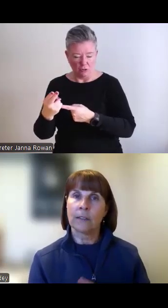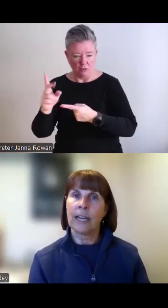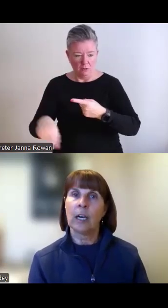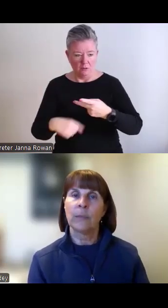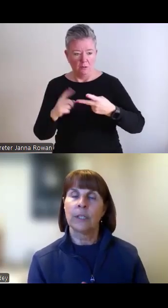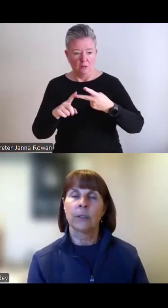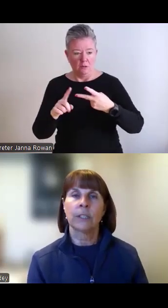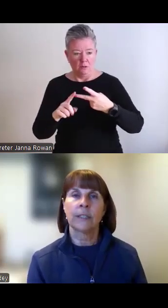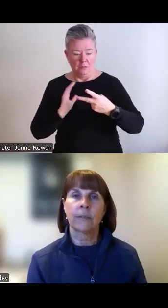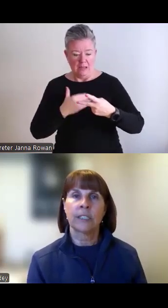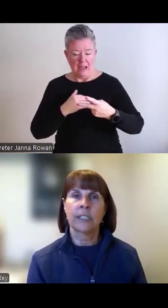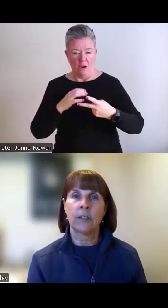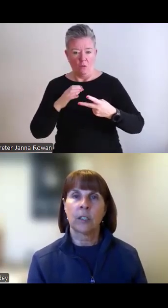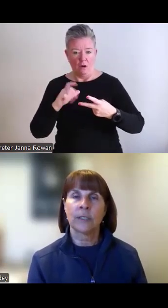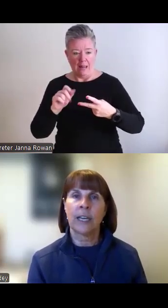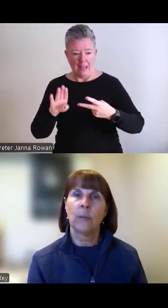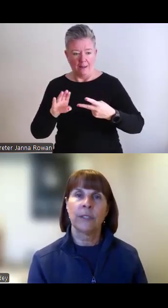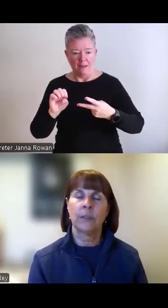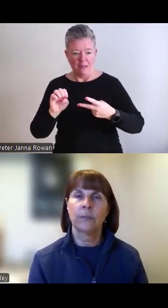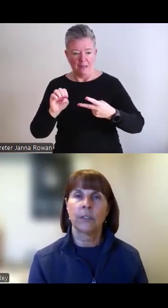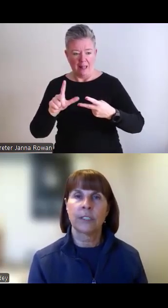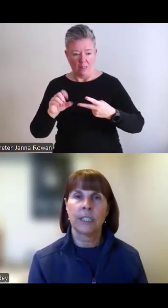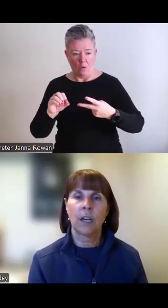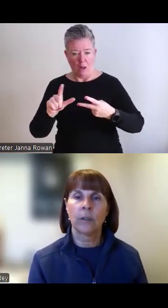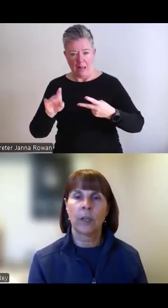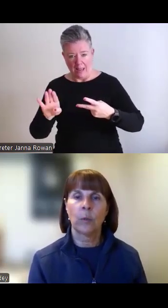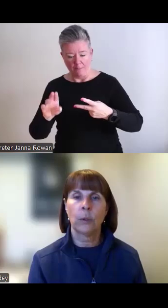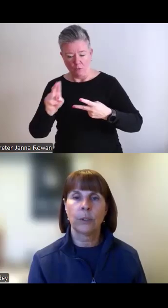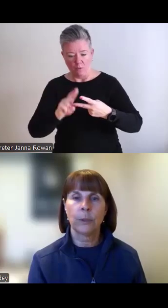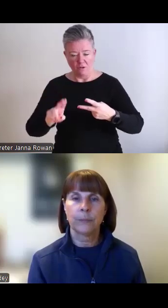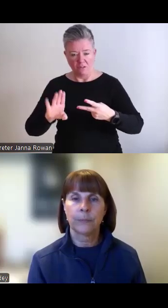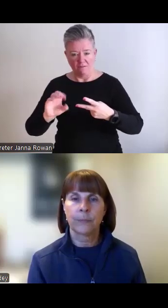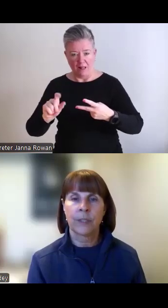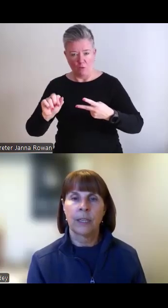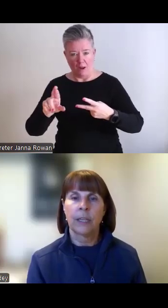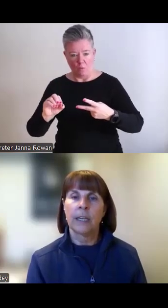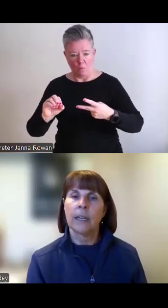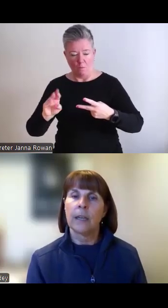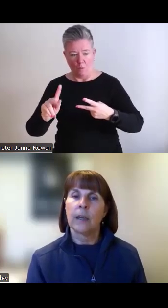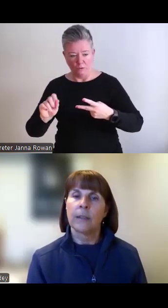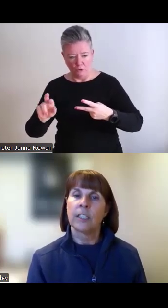our lab, the Early Language Outcomes Lab at the University of Colorado - Boulder,